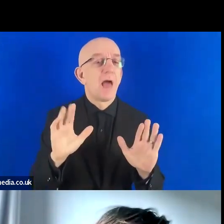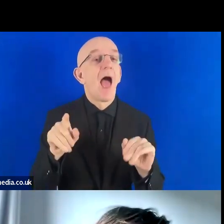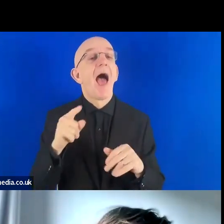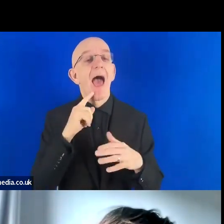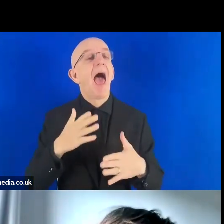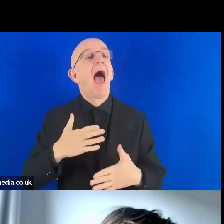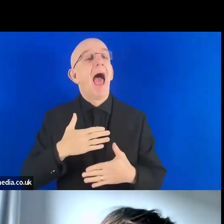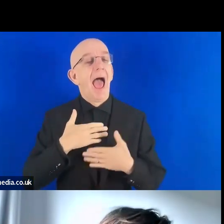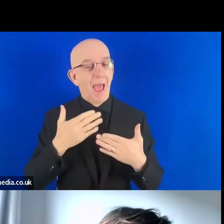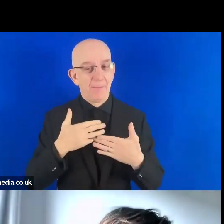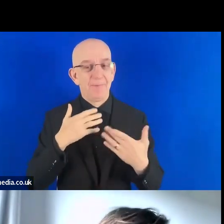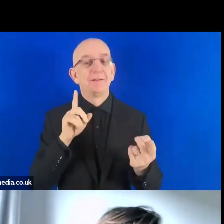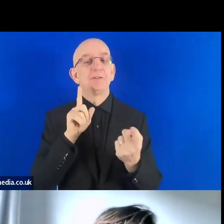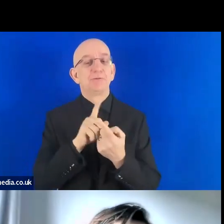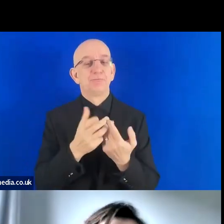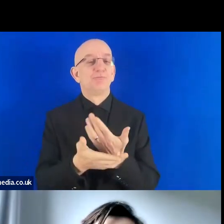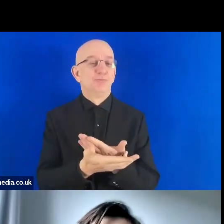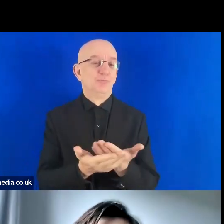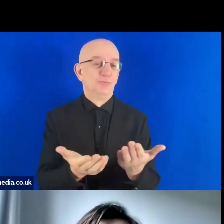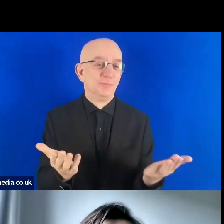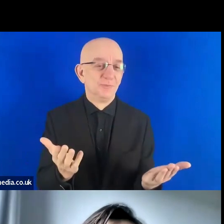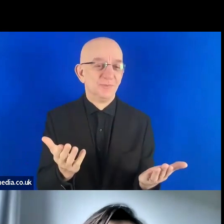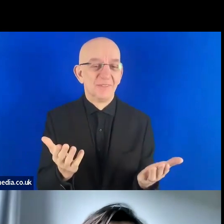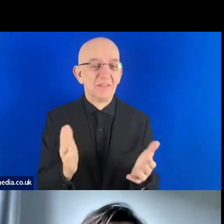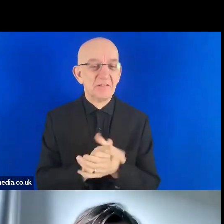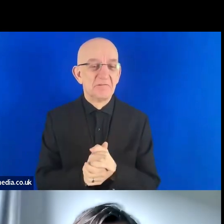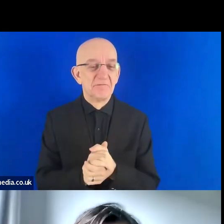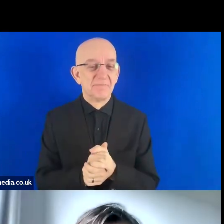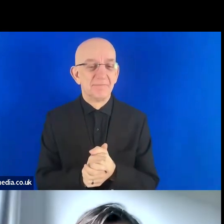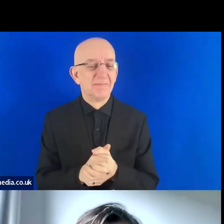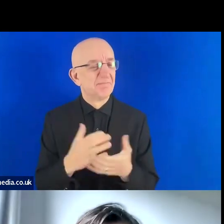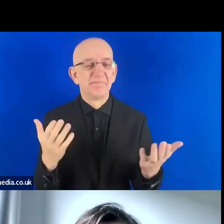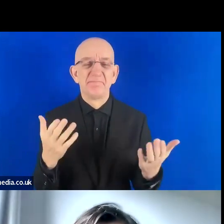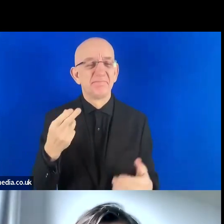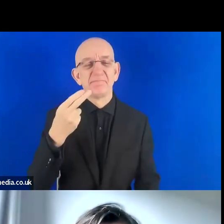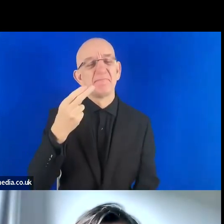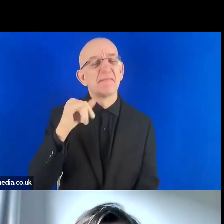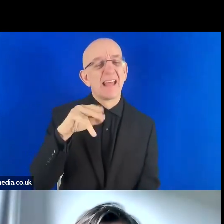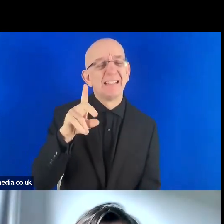because my Hindi is is not great. Gopichand, does it ask you this little pop up on zoom